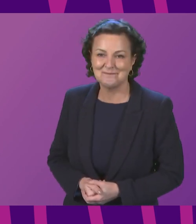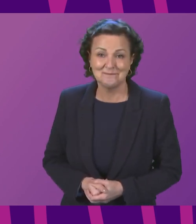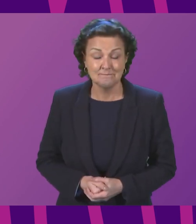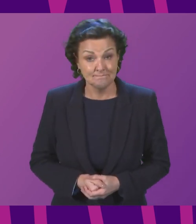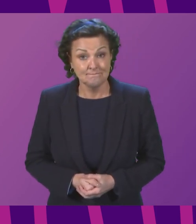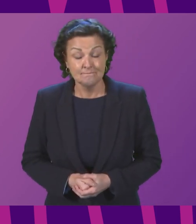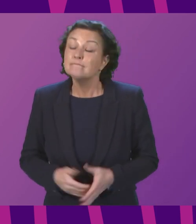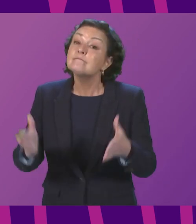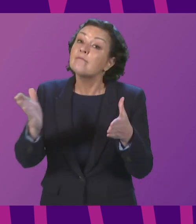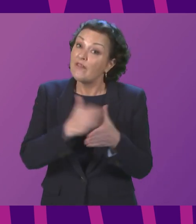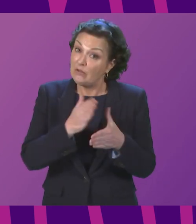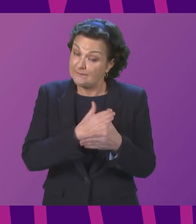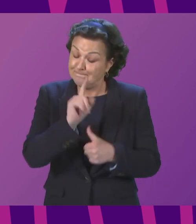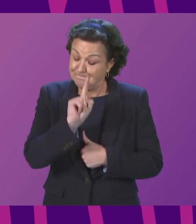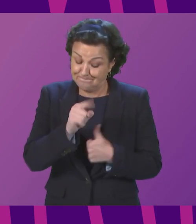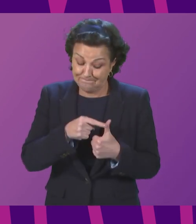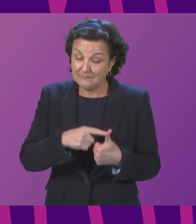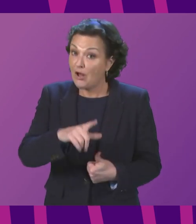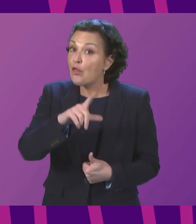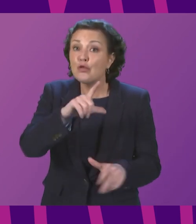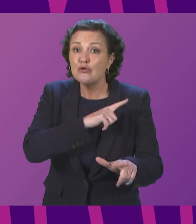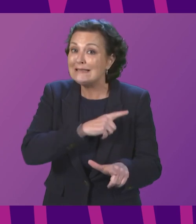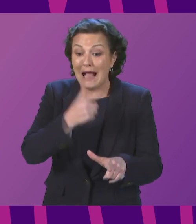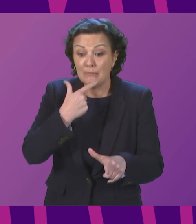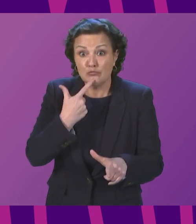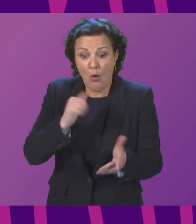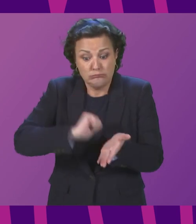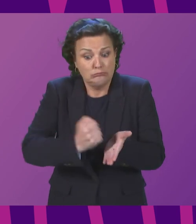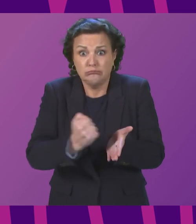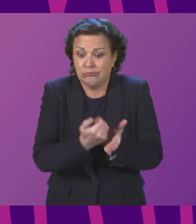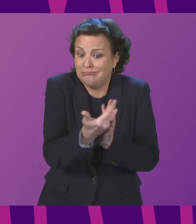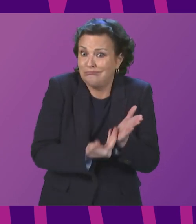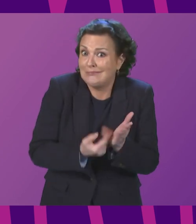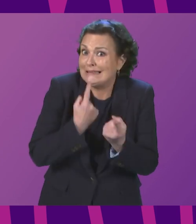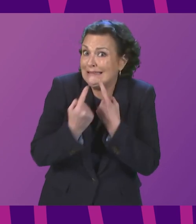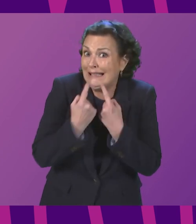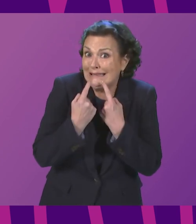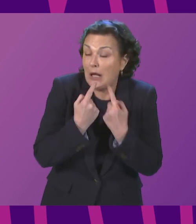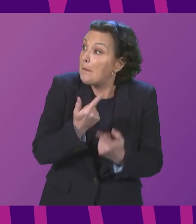The reason why I am not sharing the data on people who are in hospital because of Covid